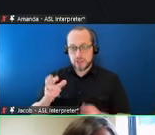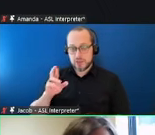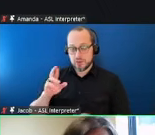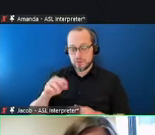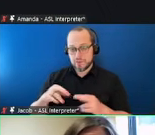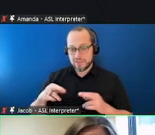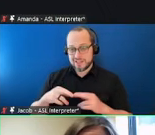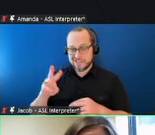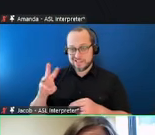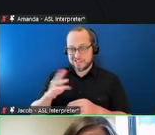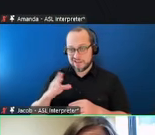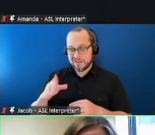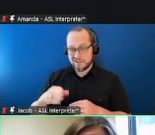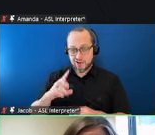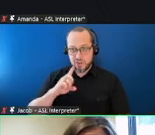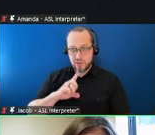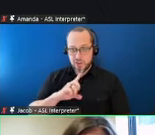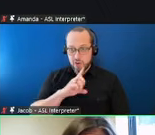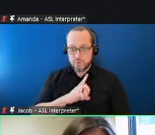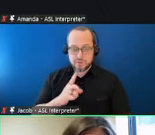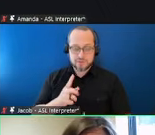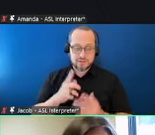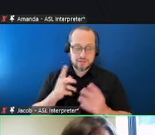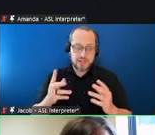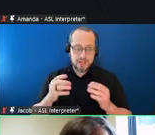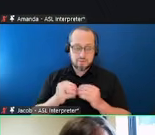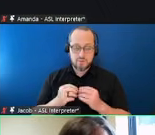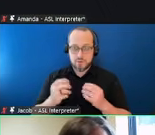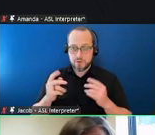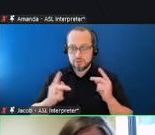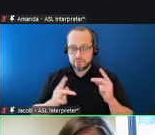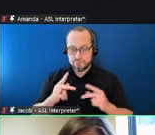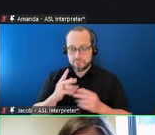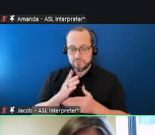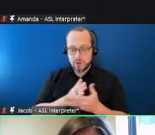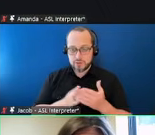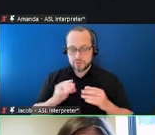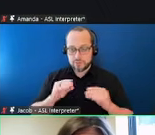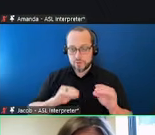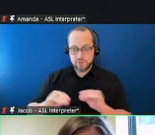because there are a lot more hogs than there are people and they don't have to have access